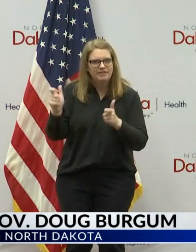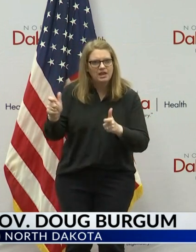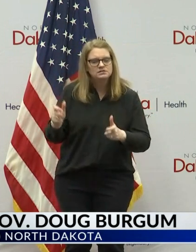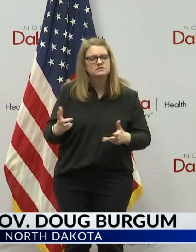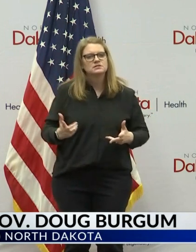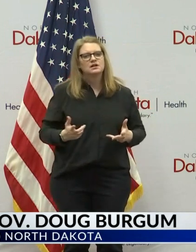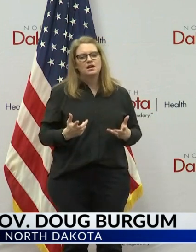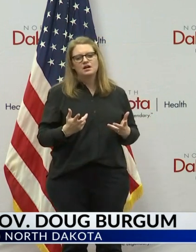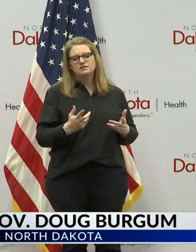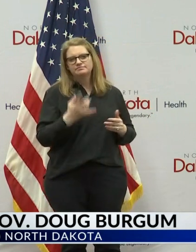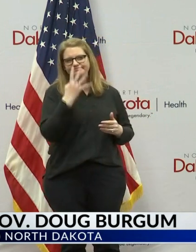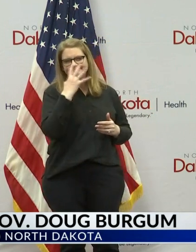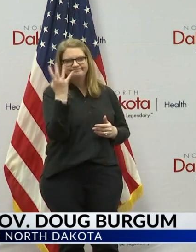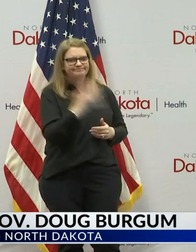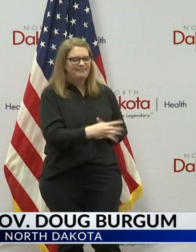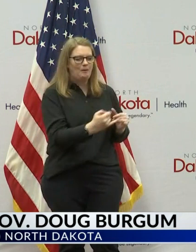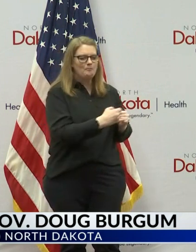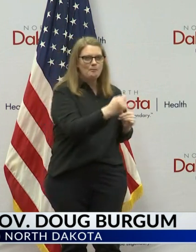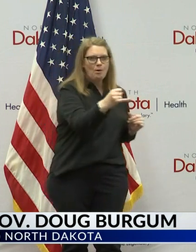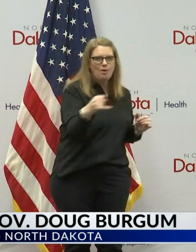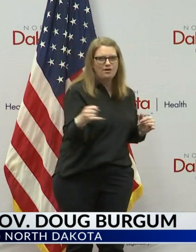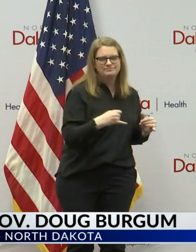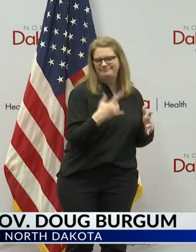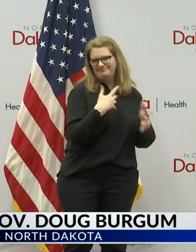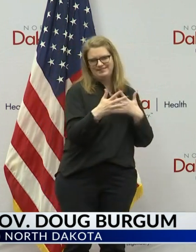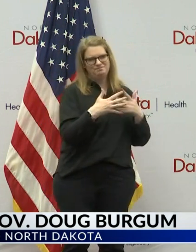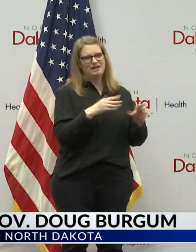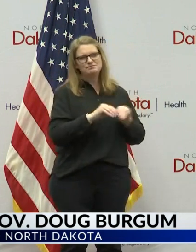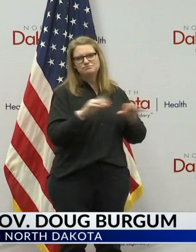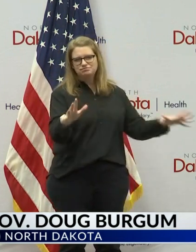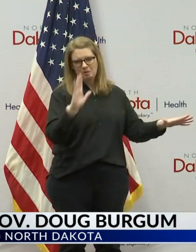THIS DISEASE, THIS CONTAGIOUS DISEASE AND THAT IT SPREADS